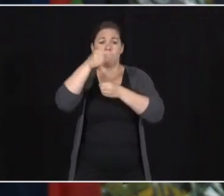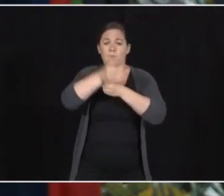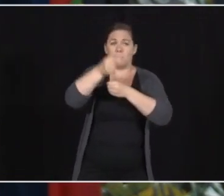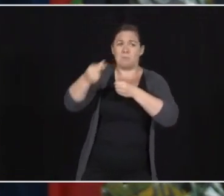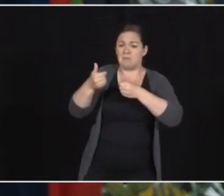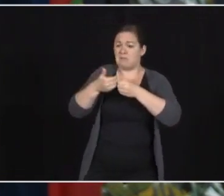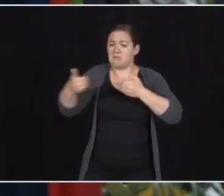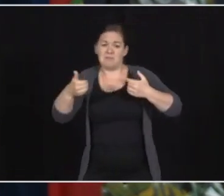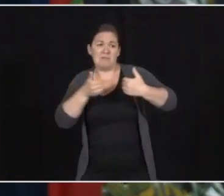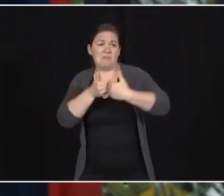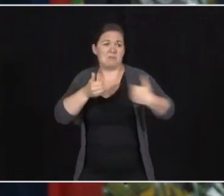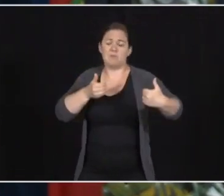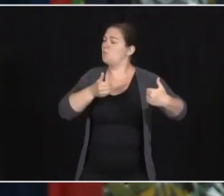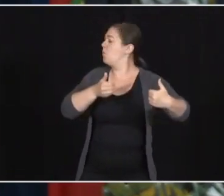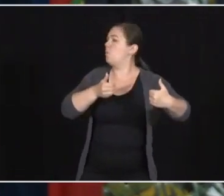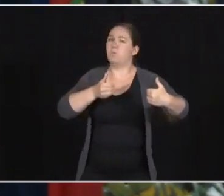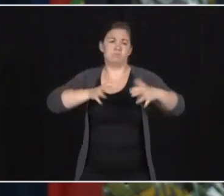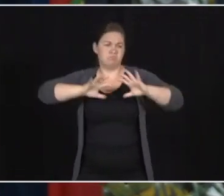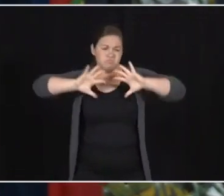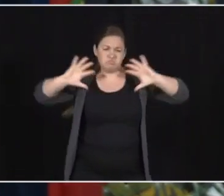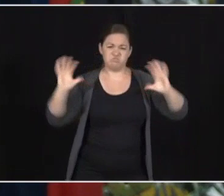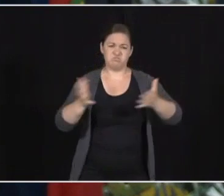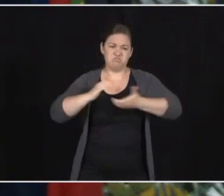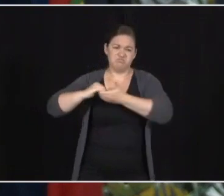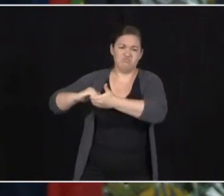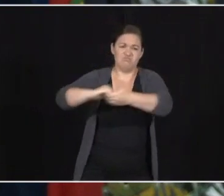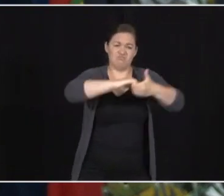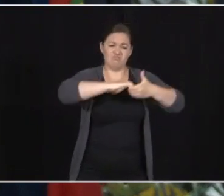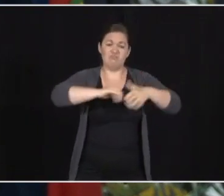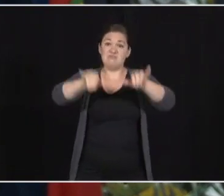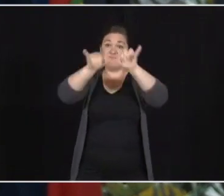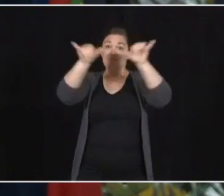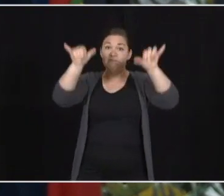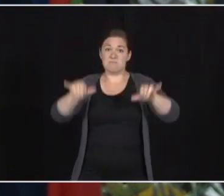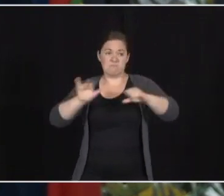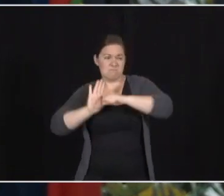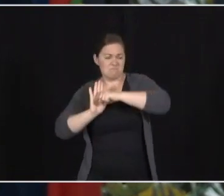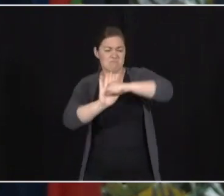And we are moving at lightning speed. We have taken decisive action.